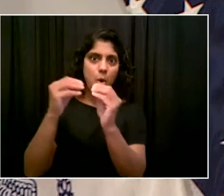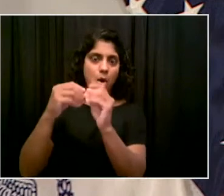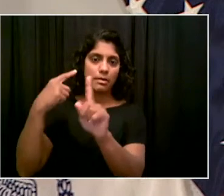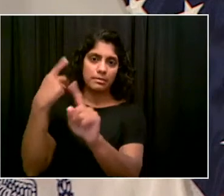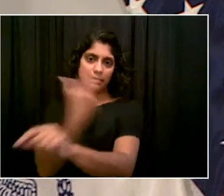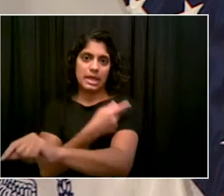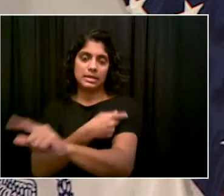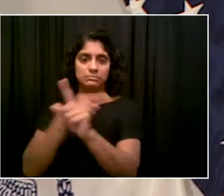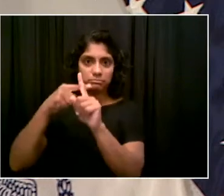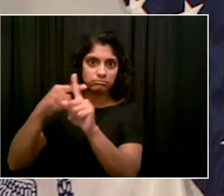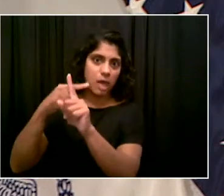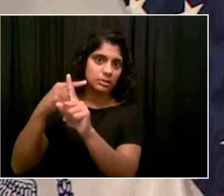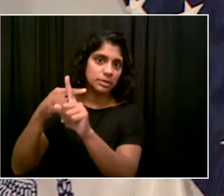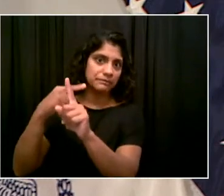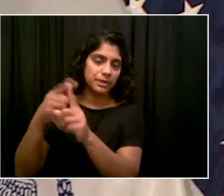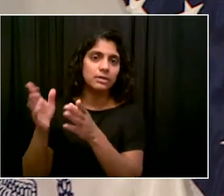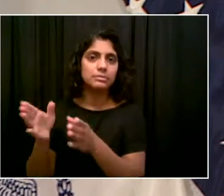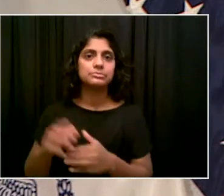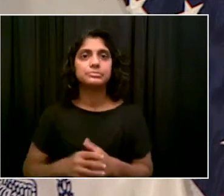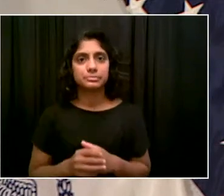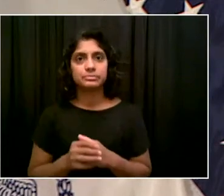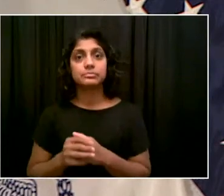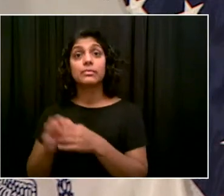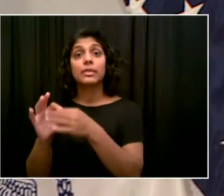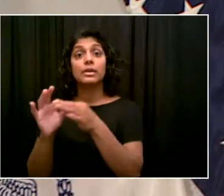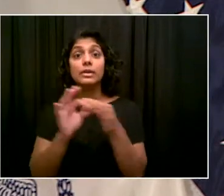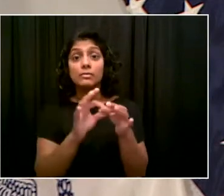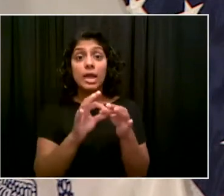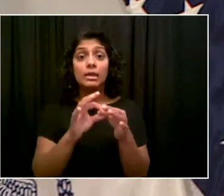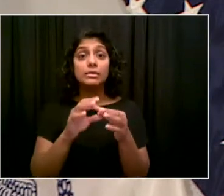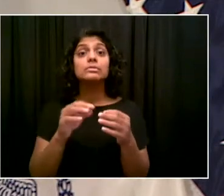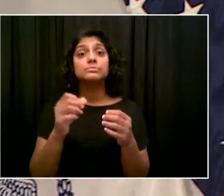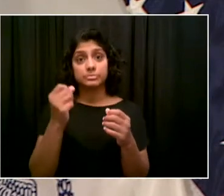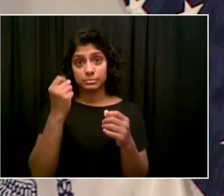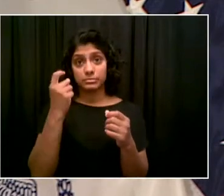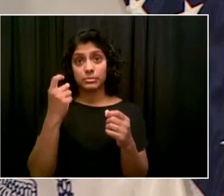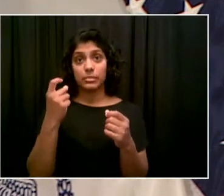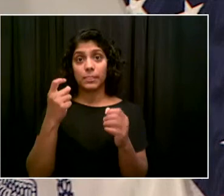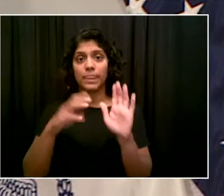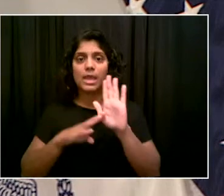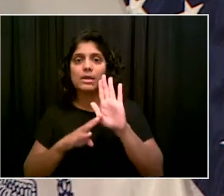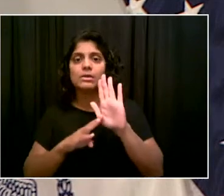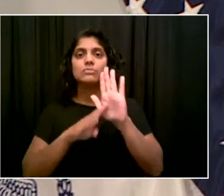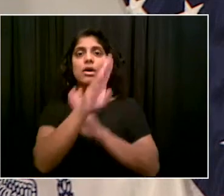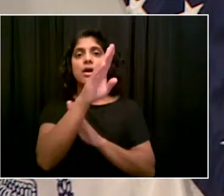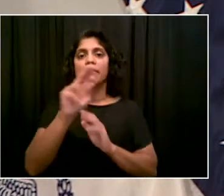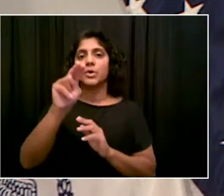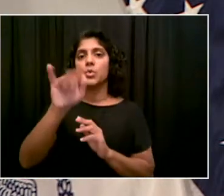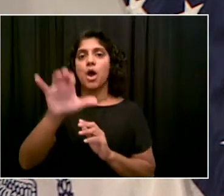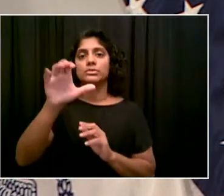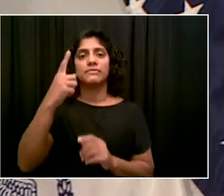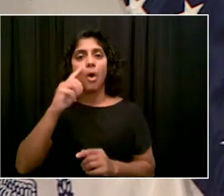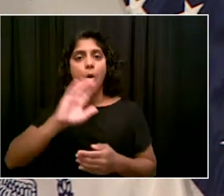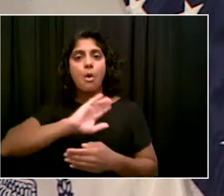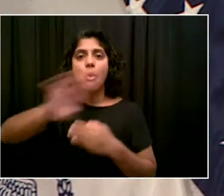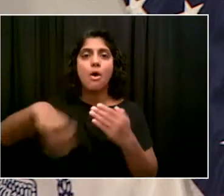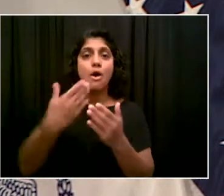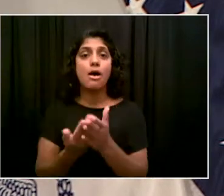LET'S TALK